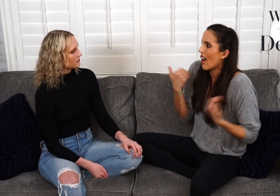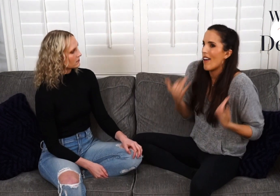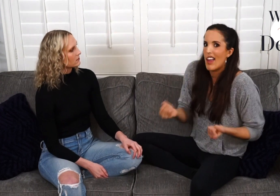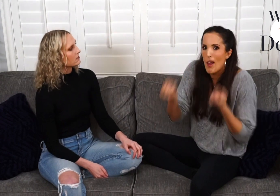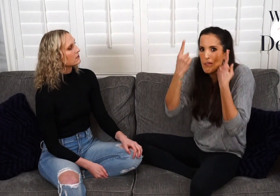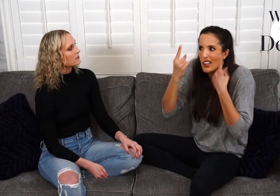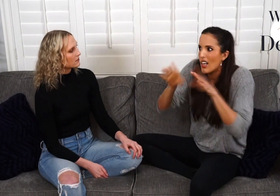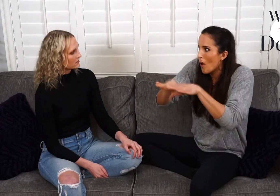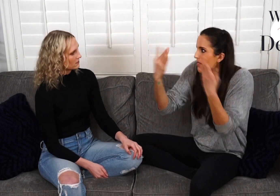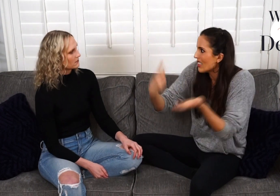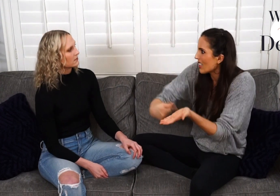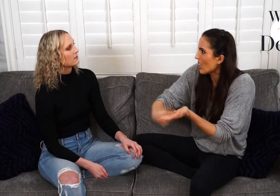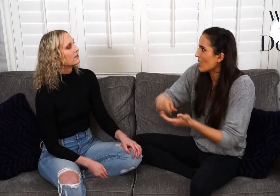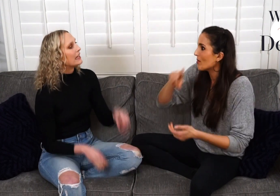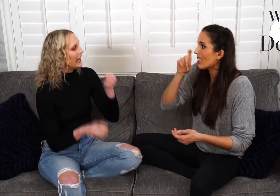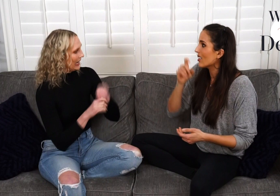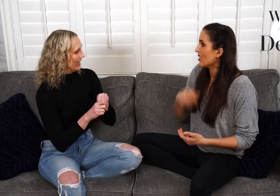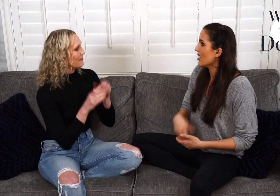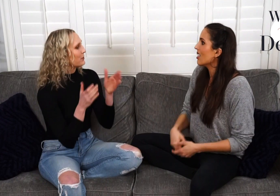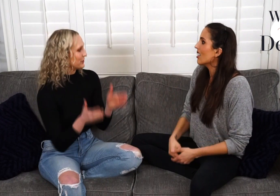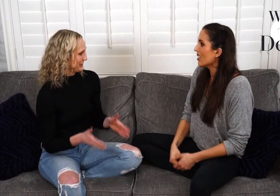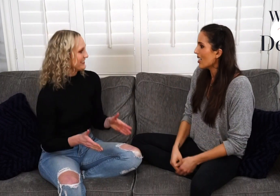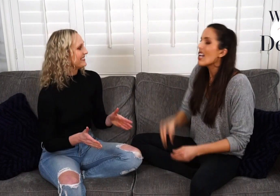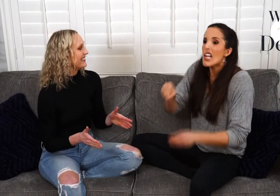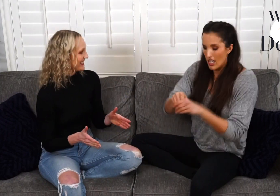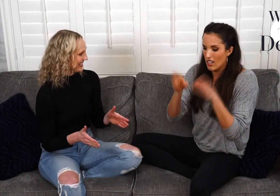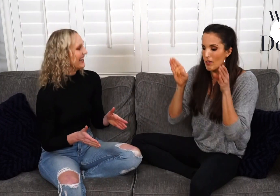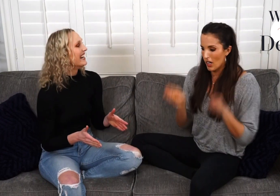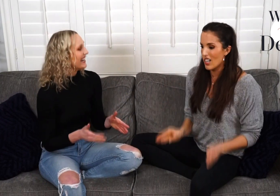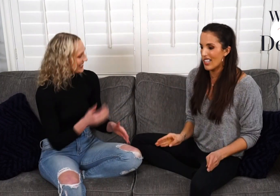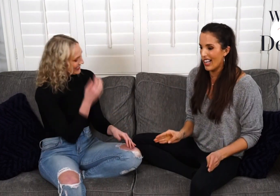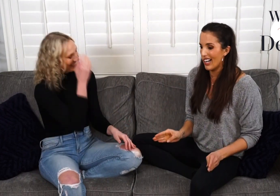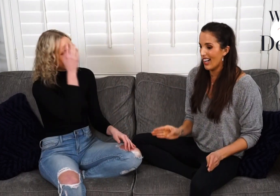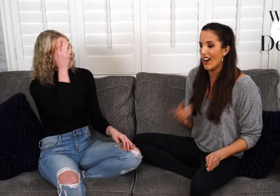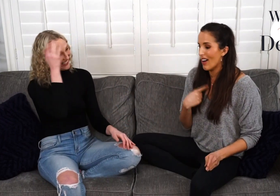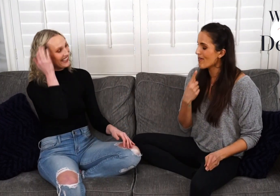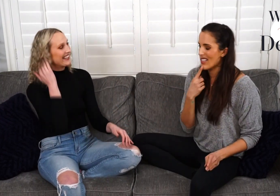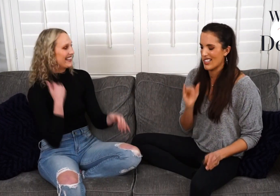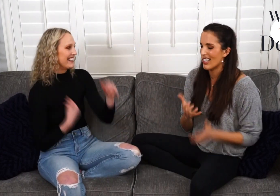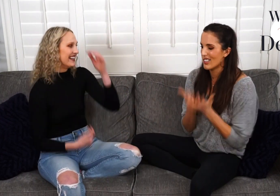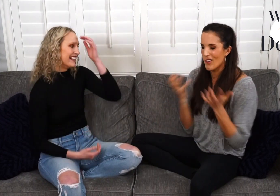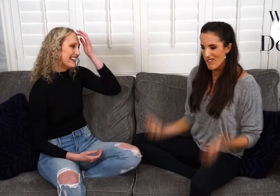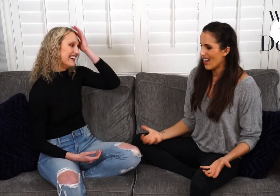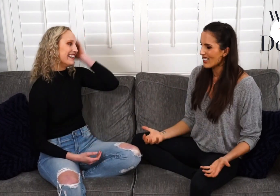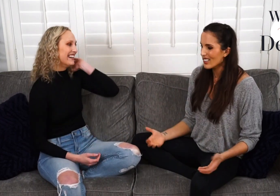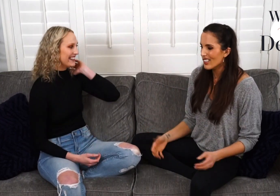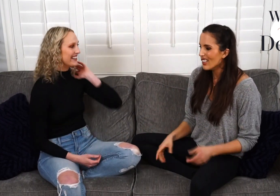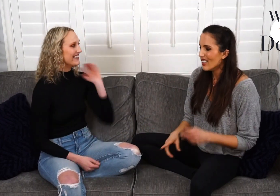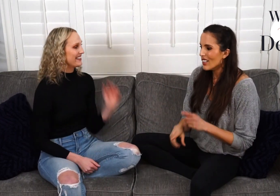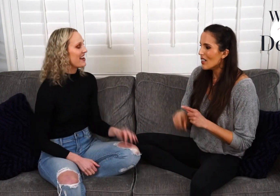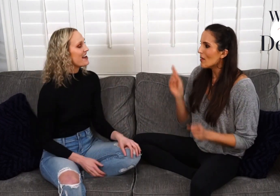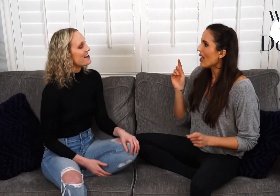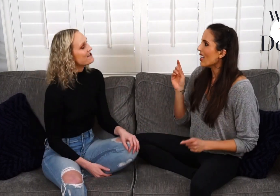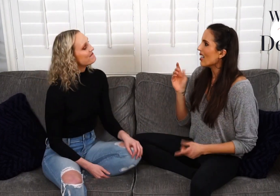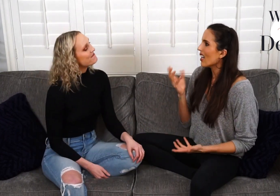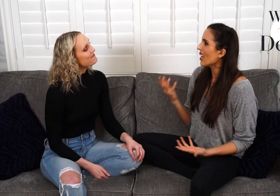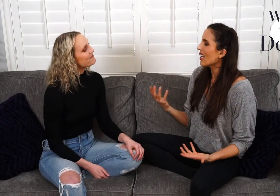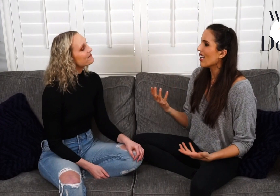who want to have empathy and open discussions In person! - In person. I miss that so much. But,